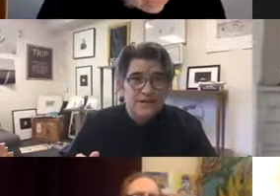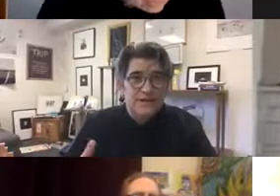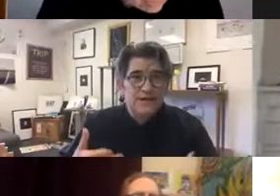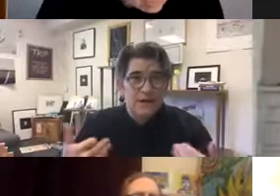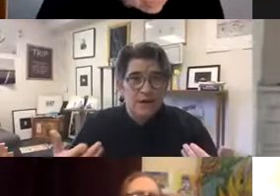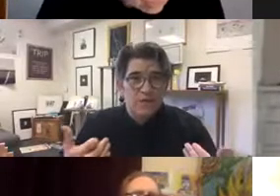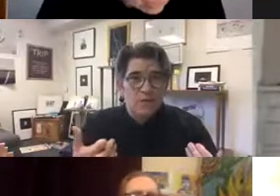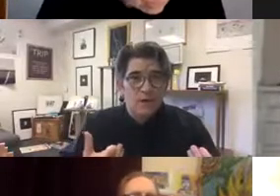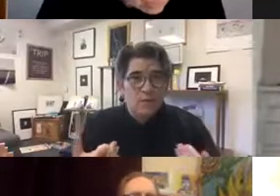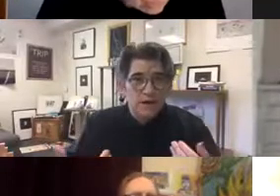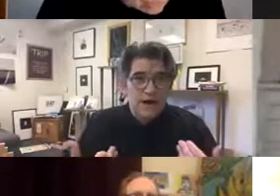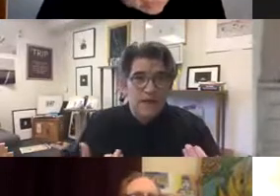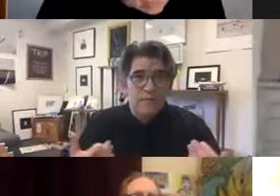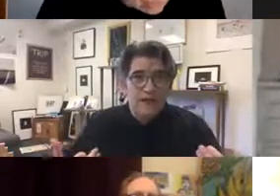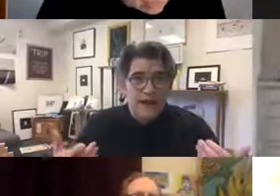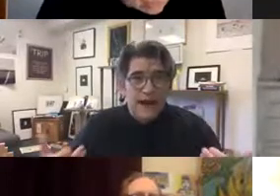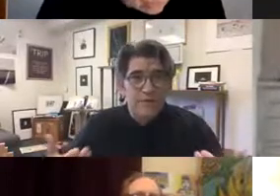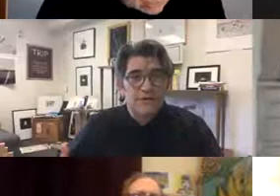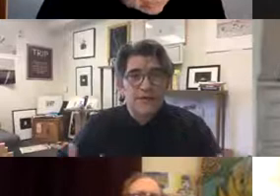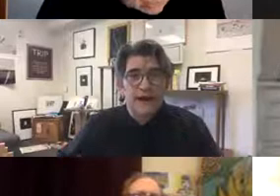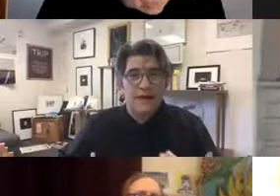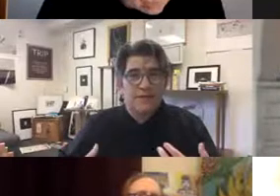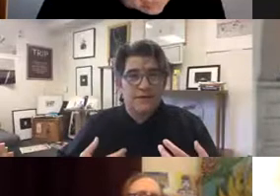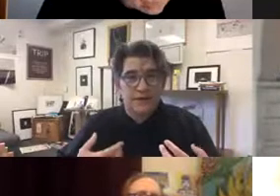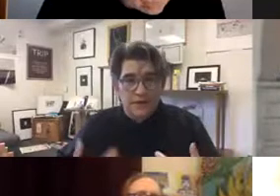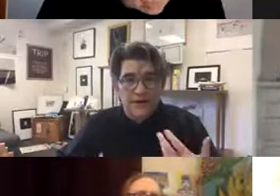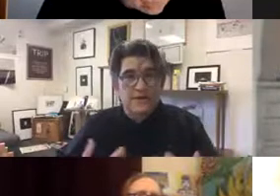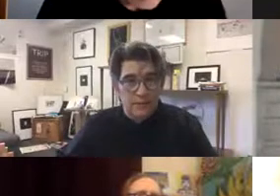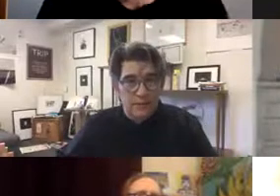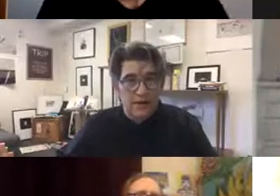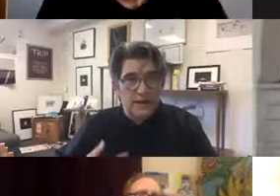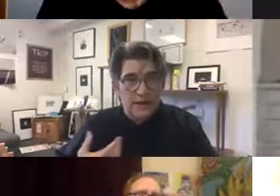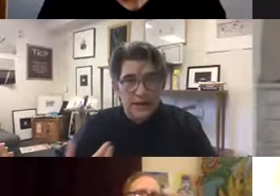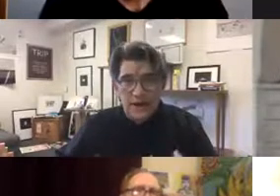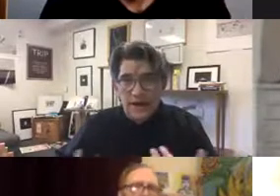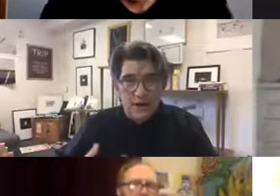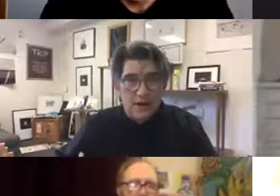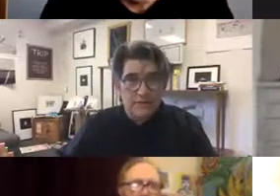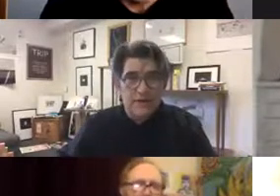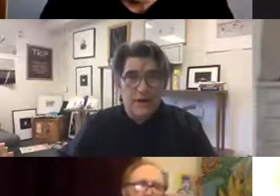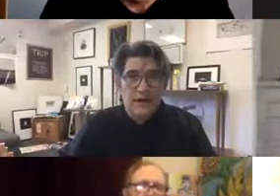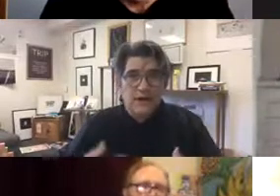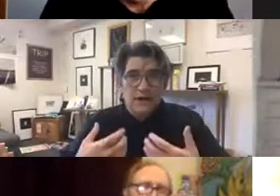that some of what would have been able to have degrees of mobility in an out of